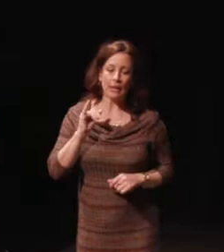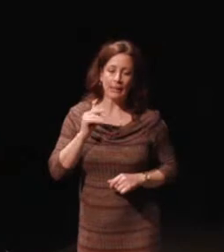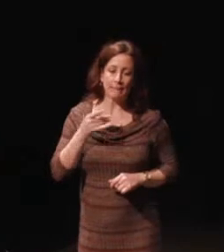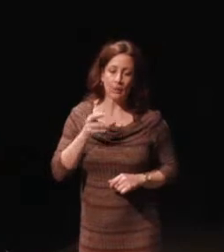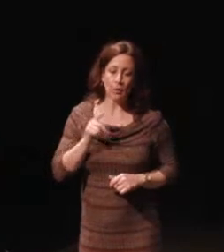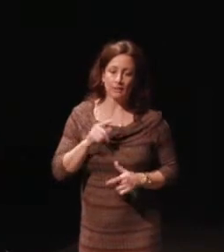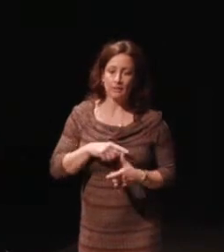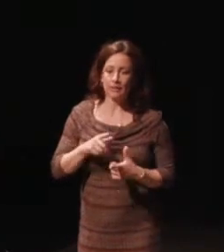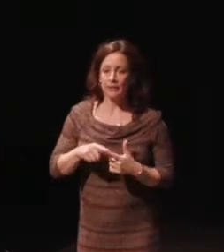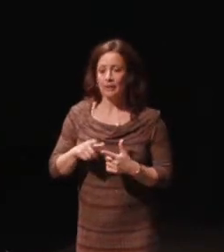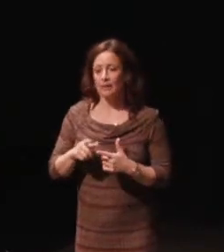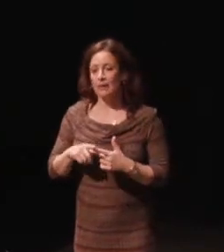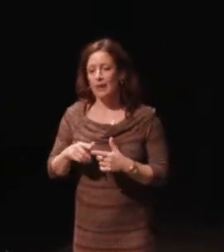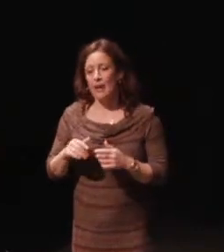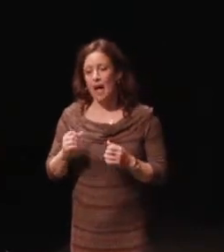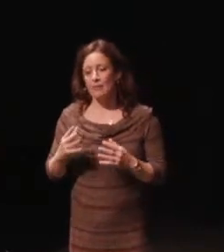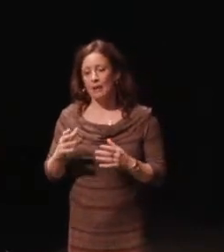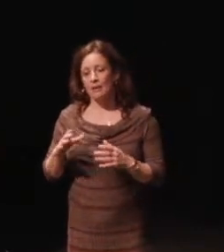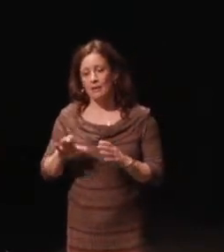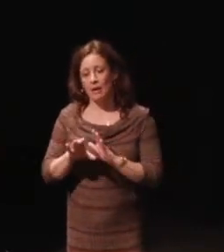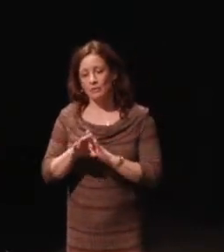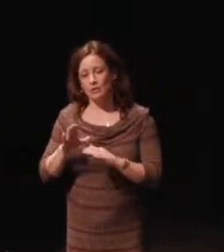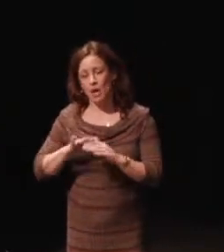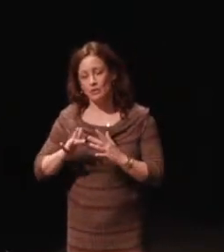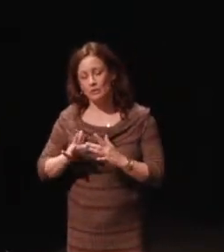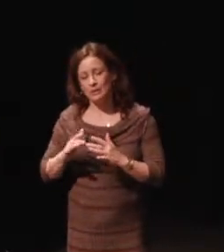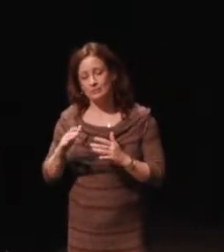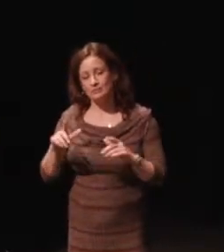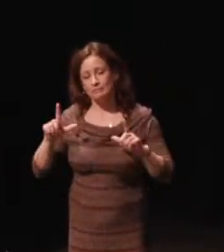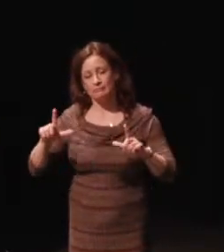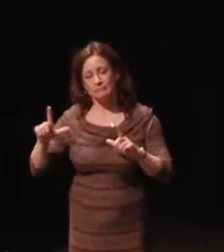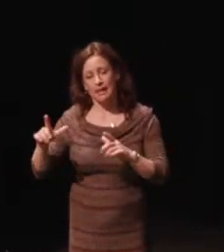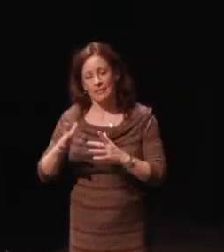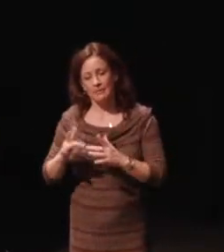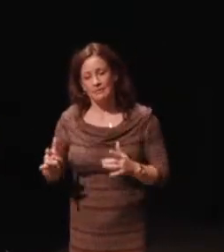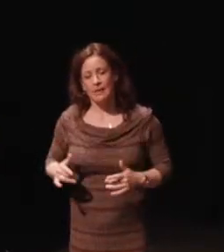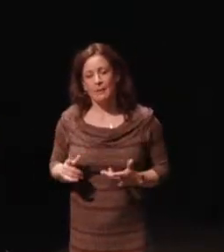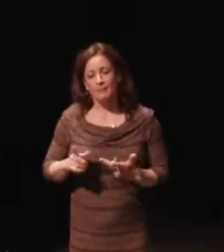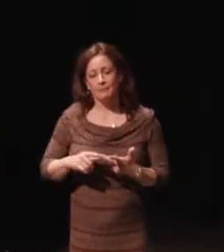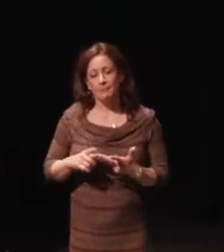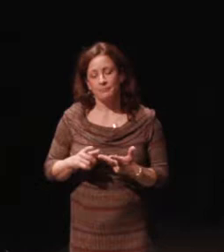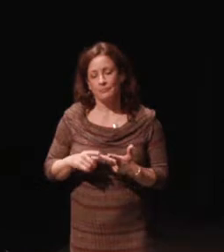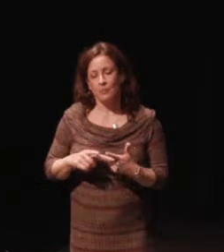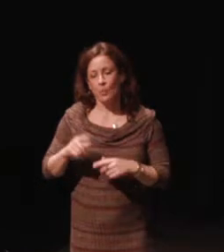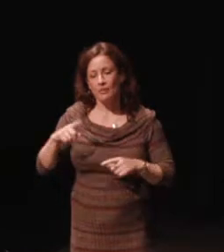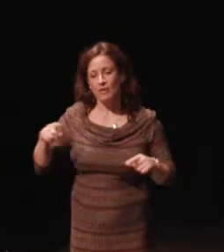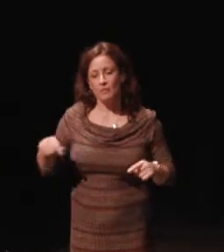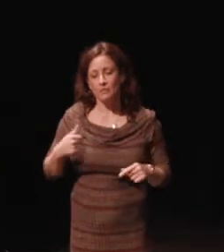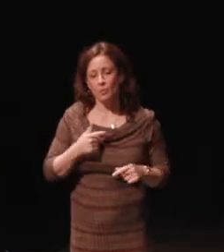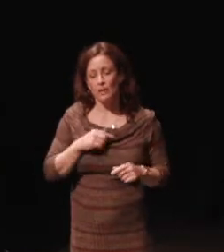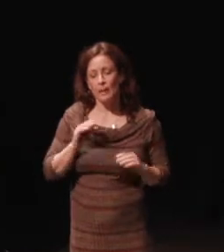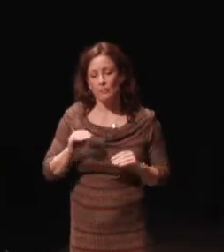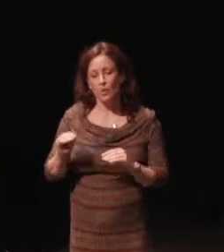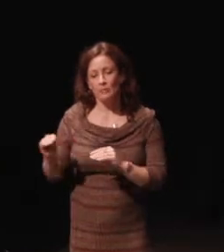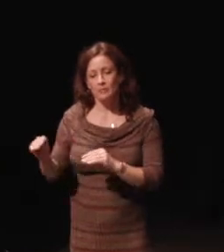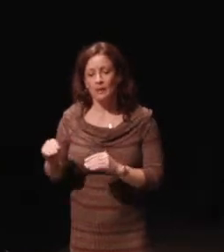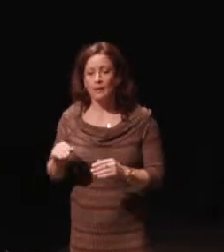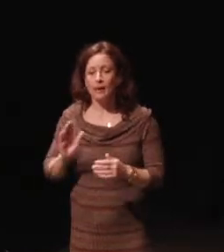characters that are on screen at once, and with those variables they can actually customize the game to be exactly what they want.